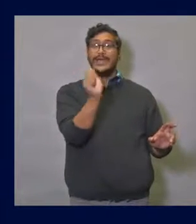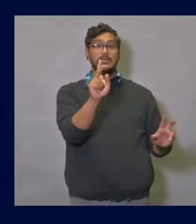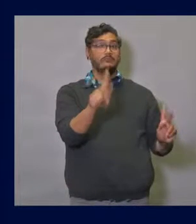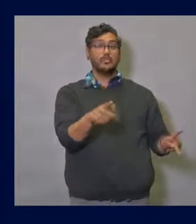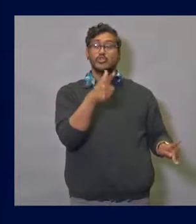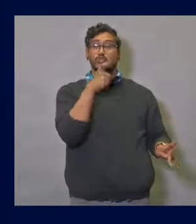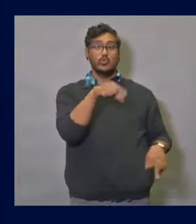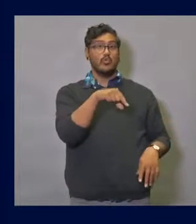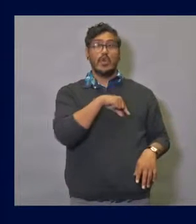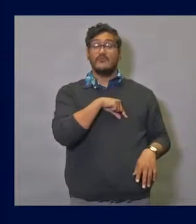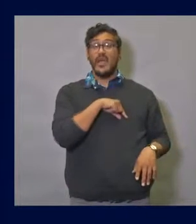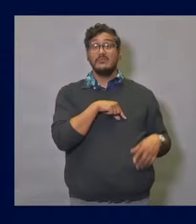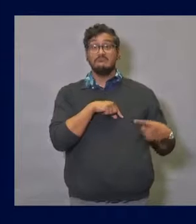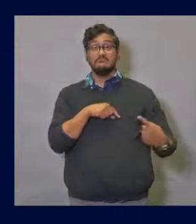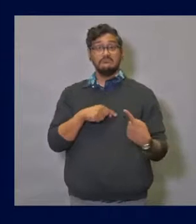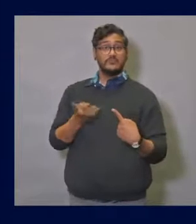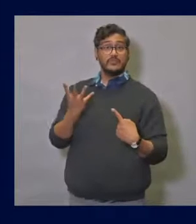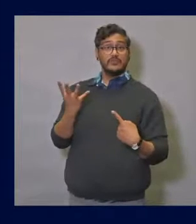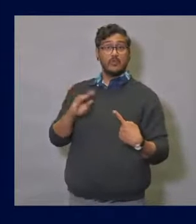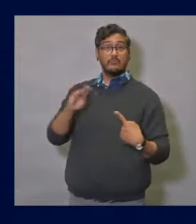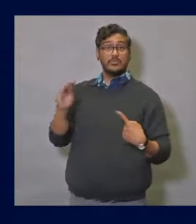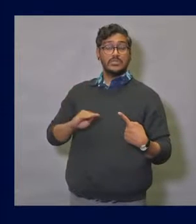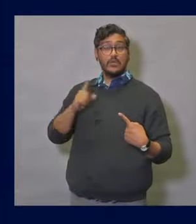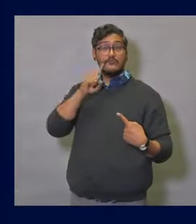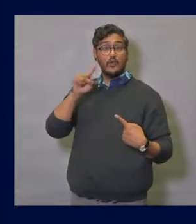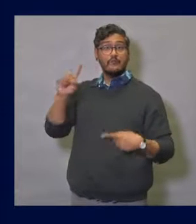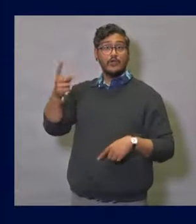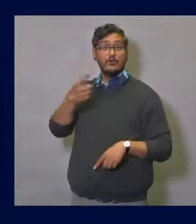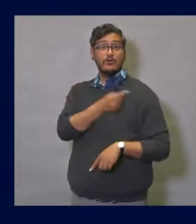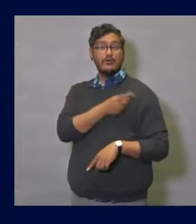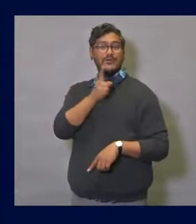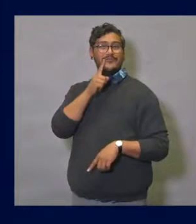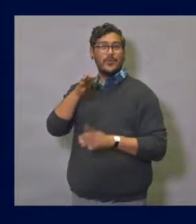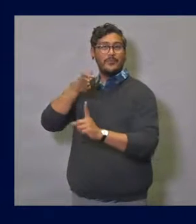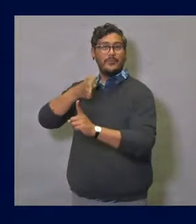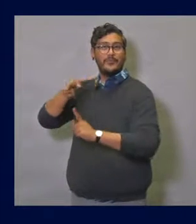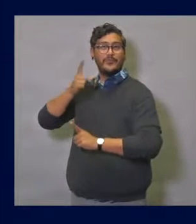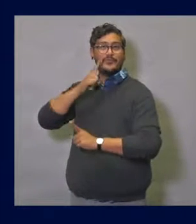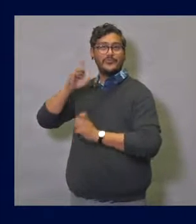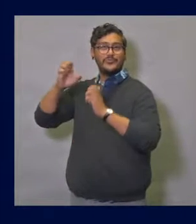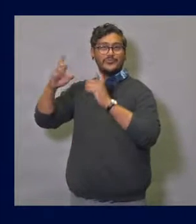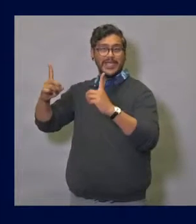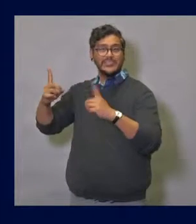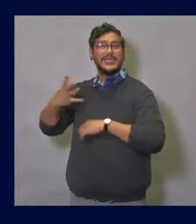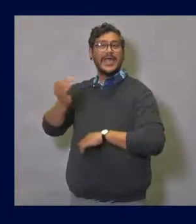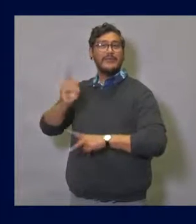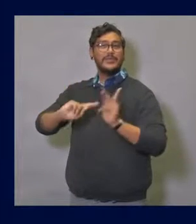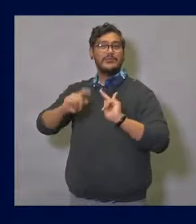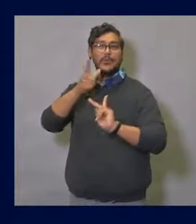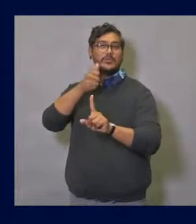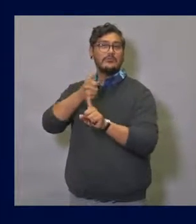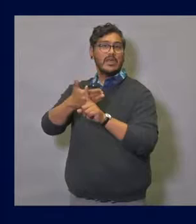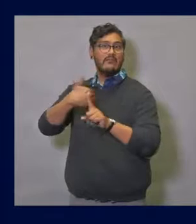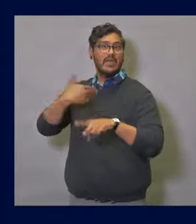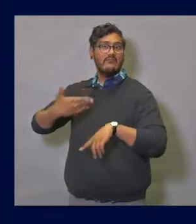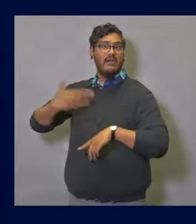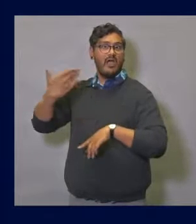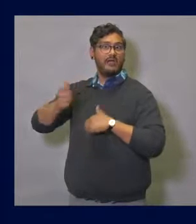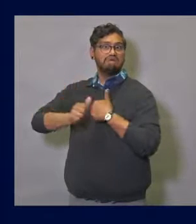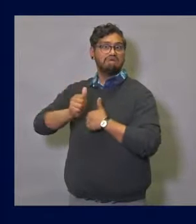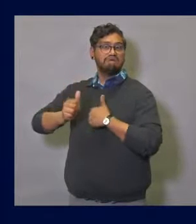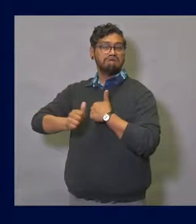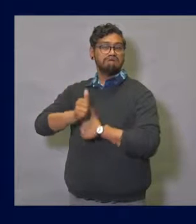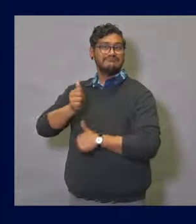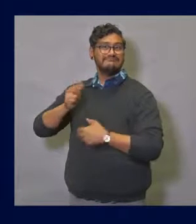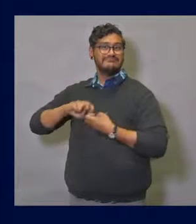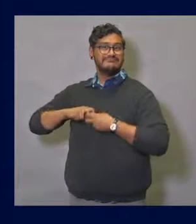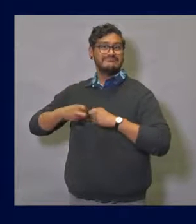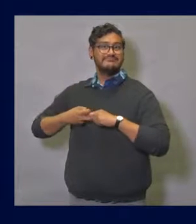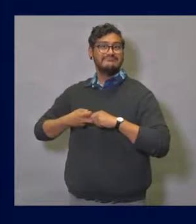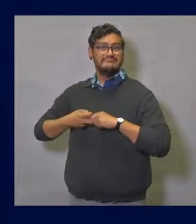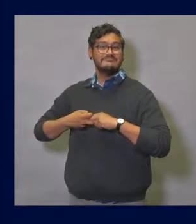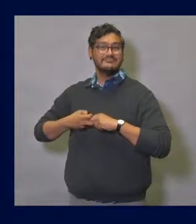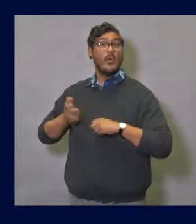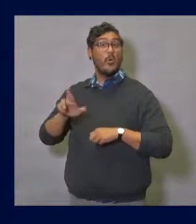ASIGNACIÓN DE ESTA SEMANA.